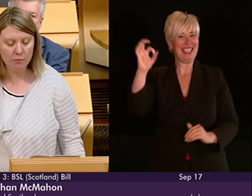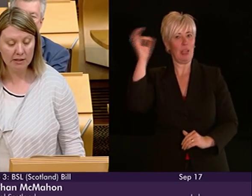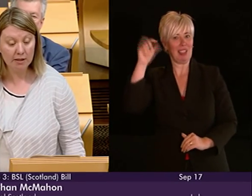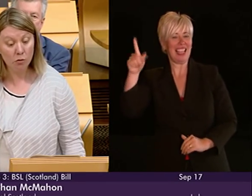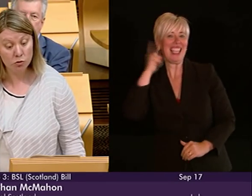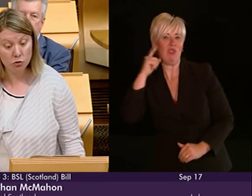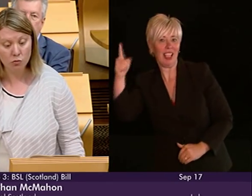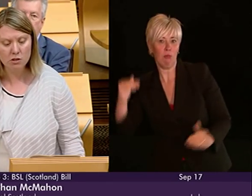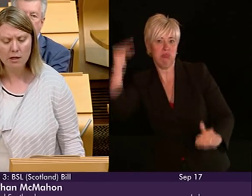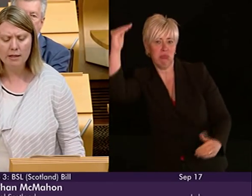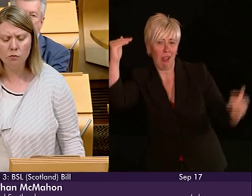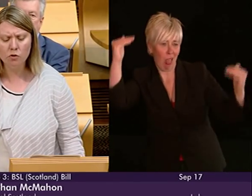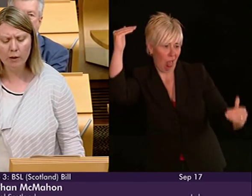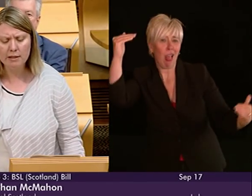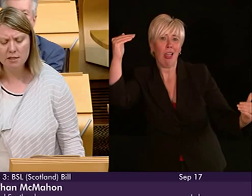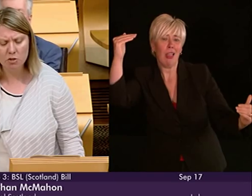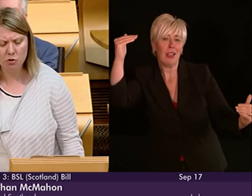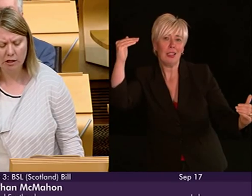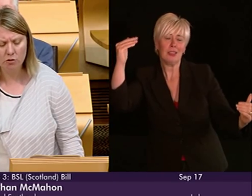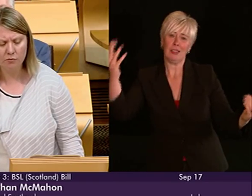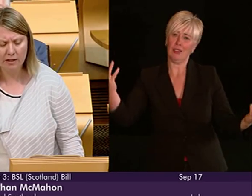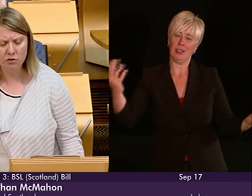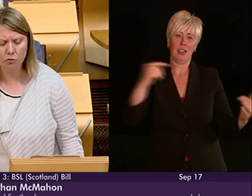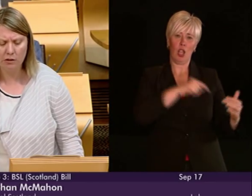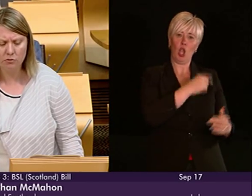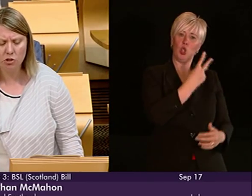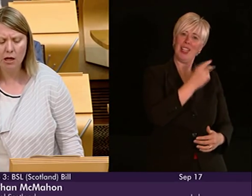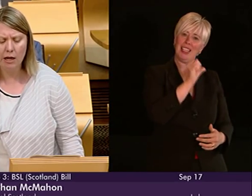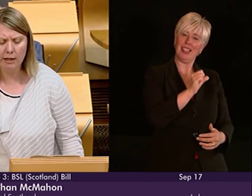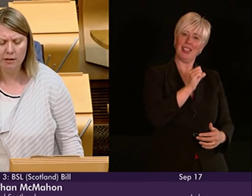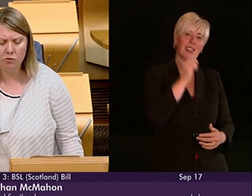Government data also shows that, at only 26 per cent, deaf school leavers are less likely